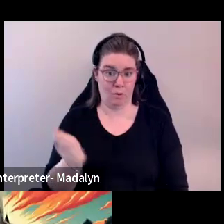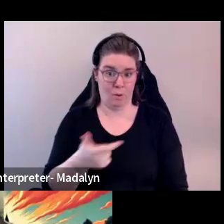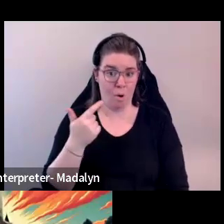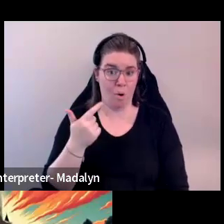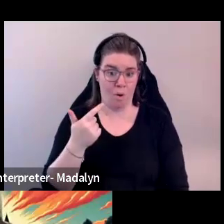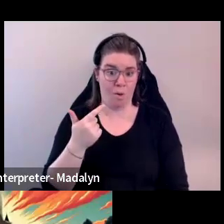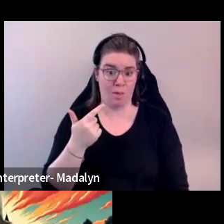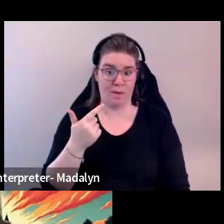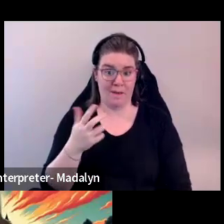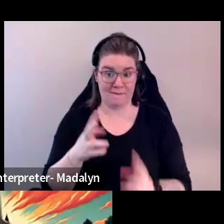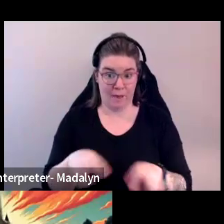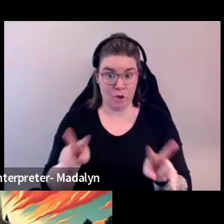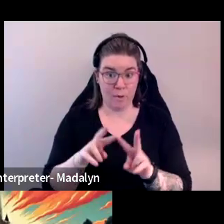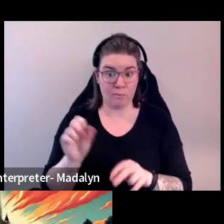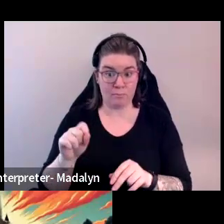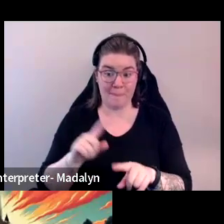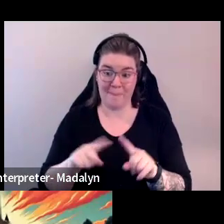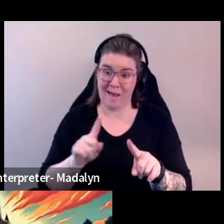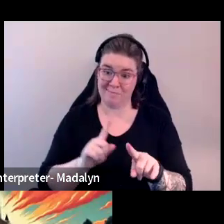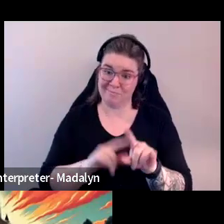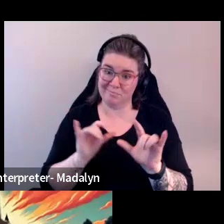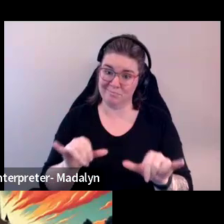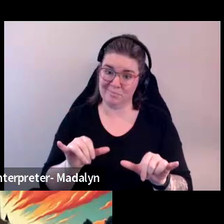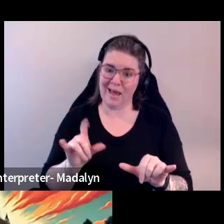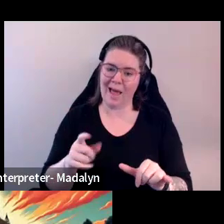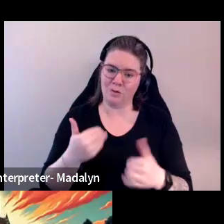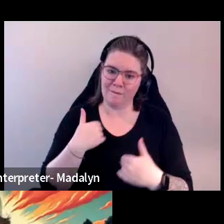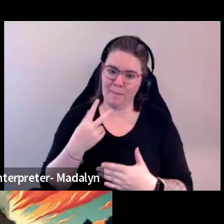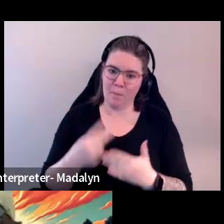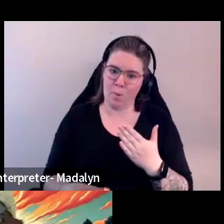Brooke Wilson (she/her): at the same time there has to be both like you can't just have